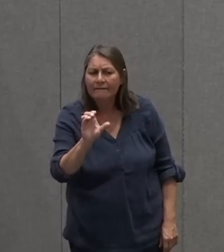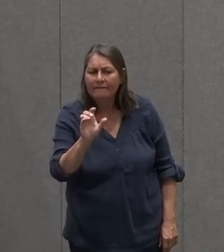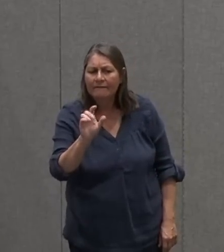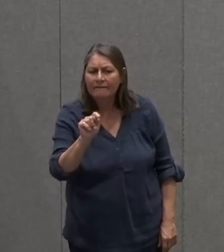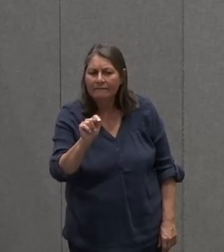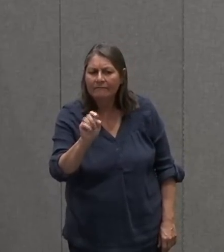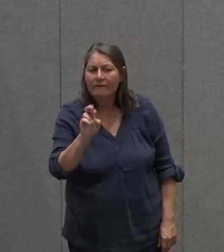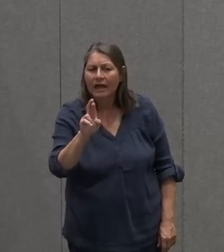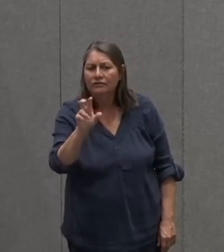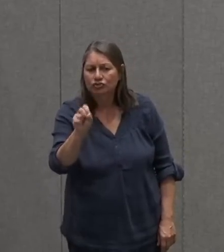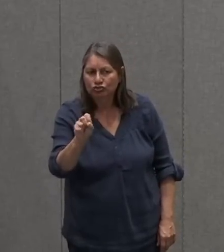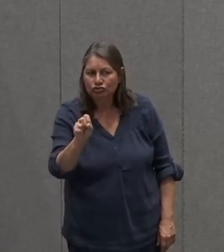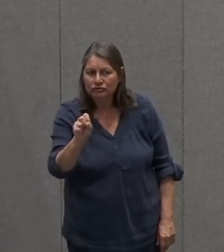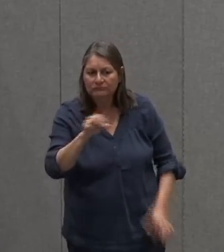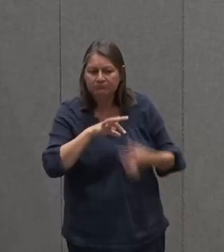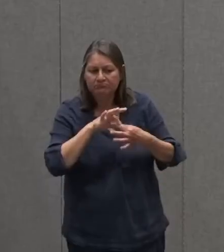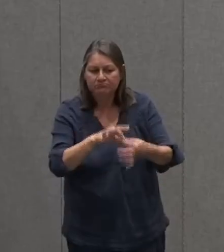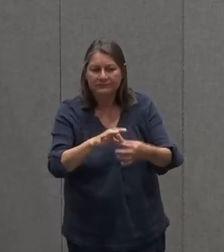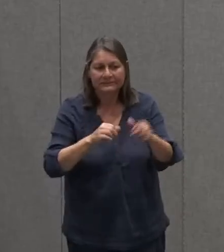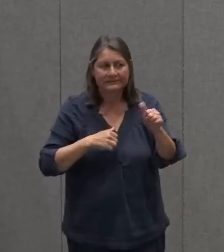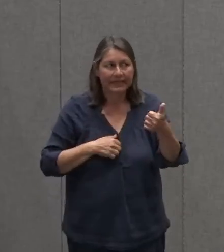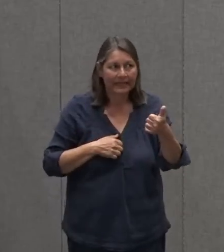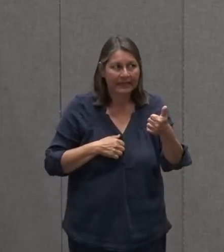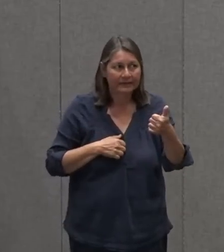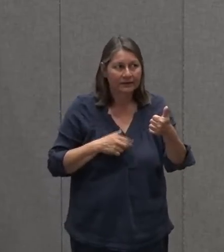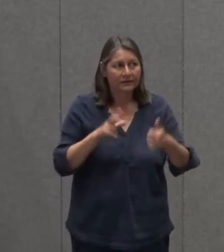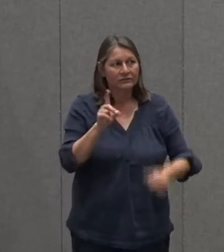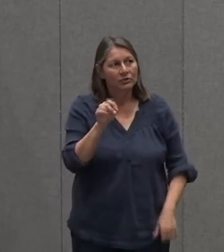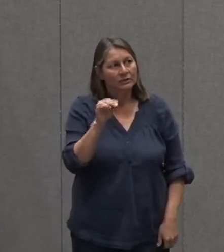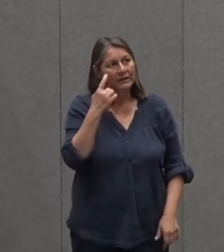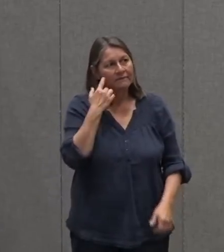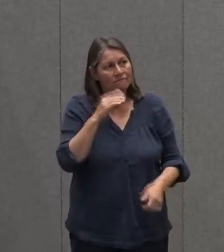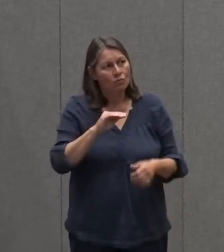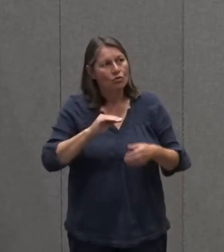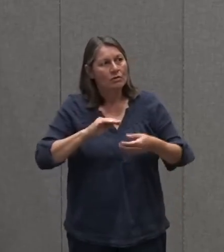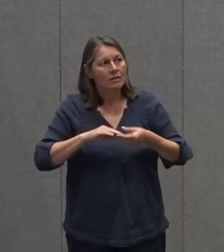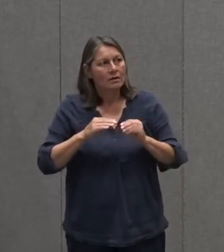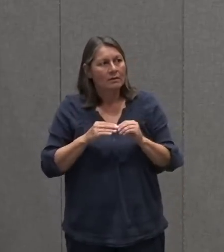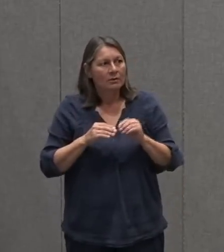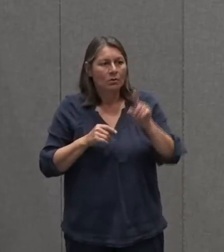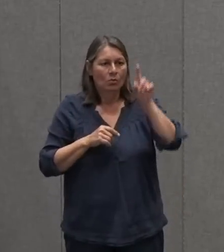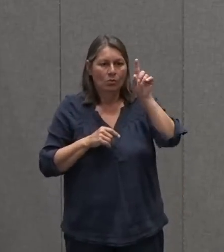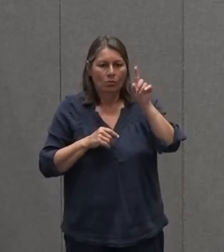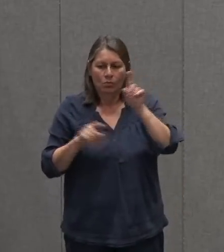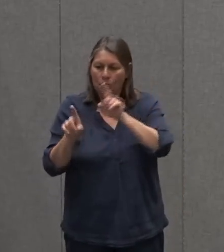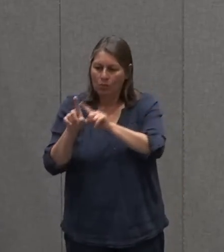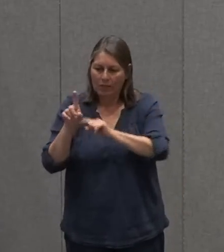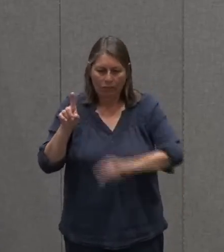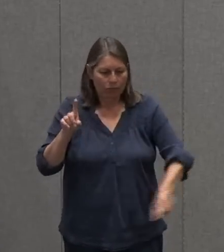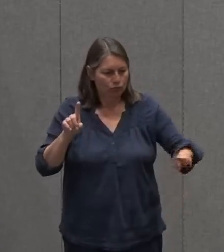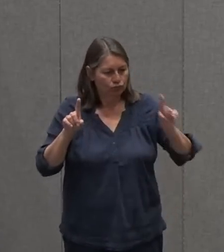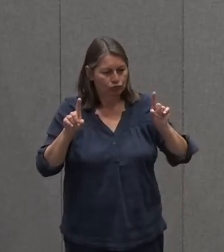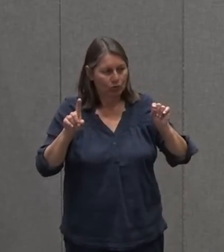So we did that for 12 we then did it through one through 20.